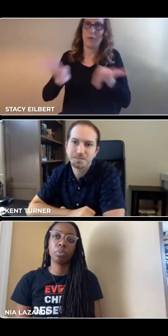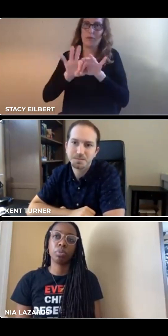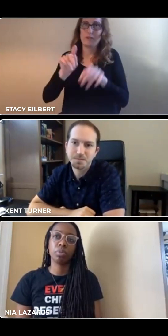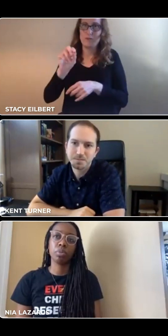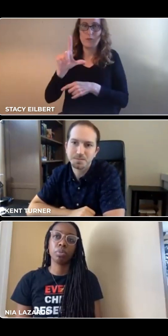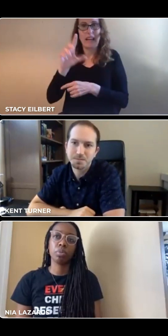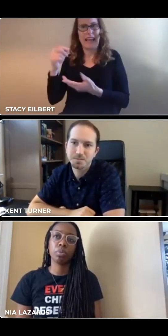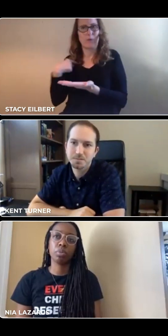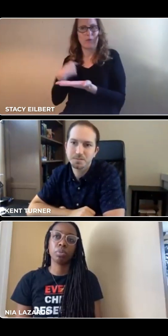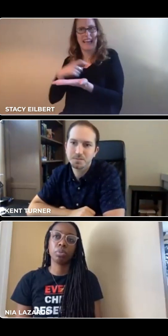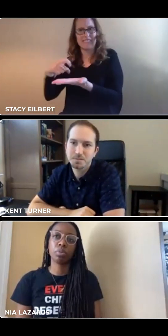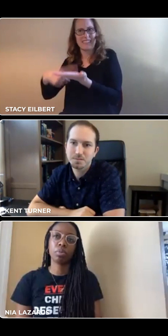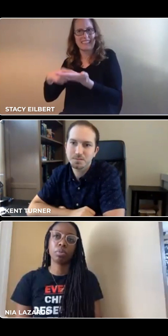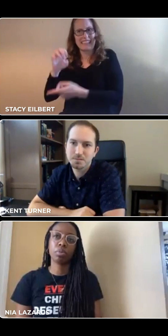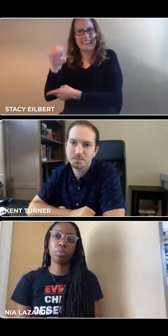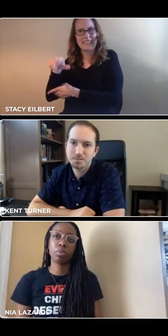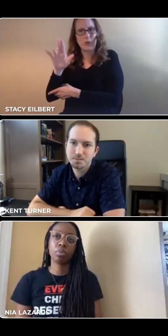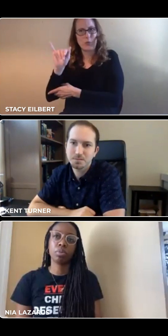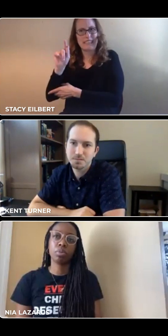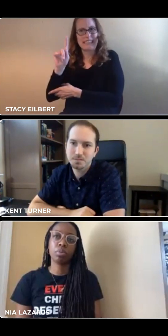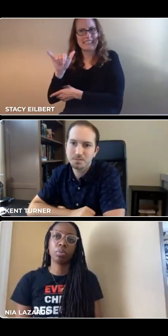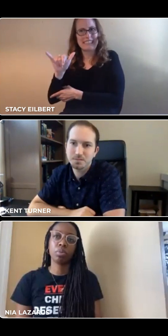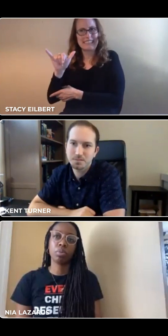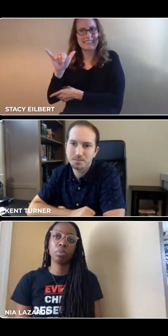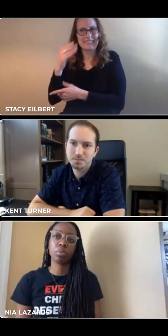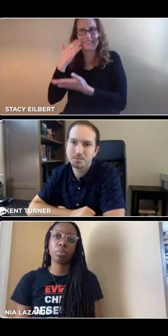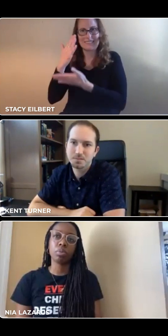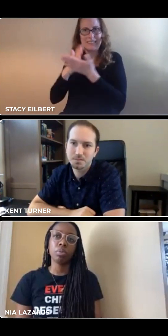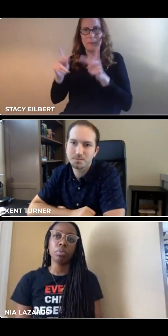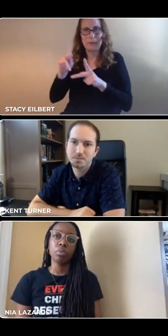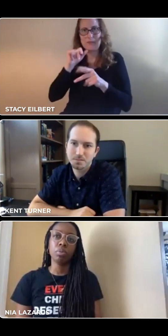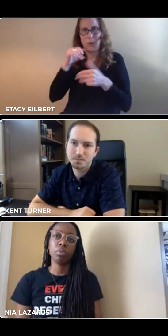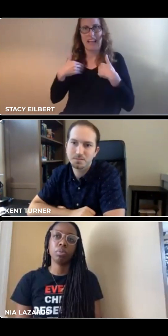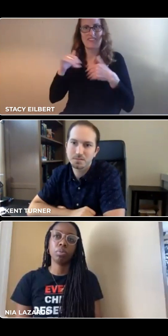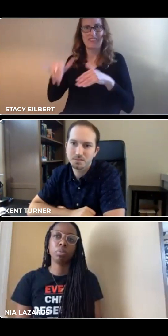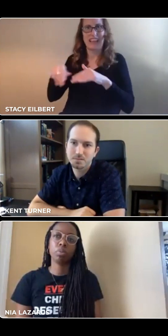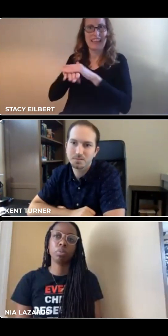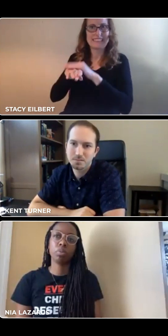Right, family engagement is an important tool. And, also, with the